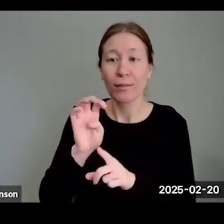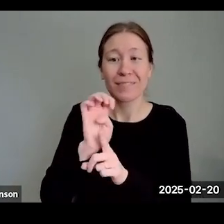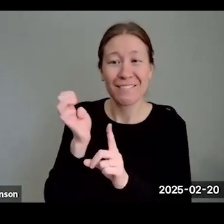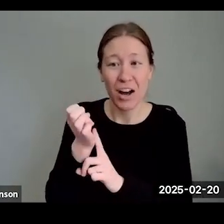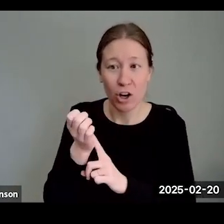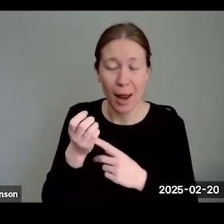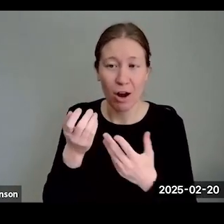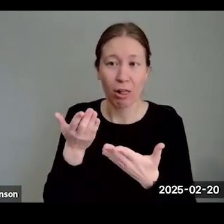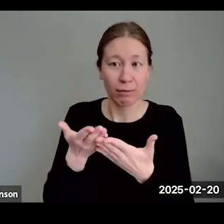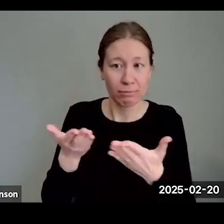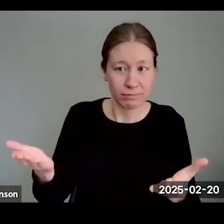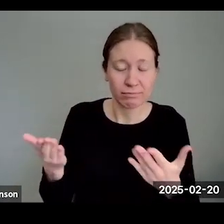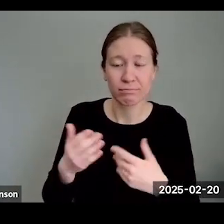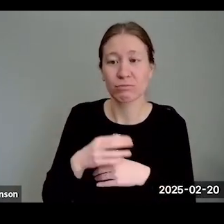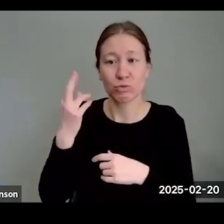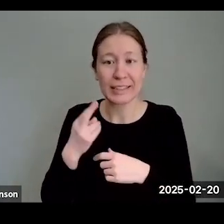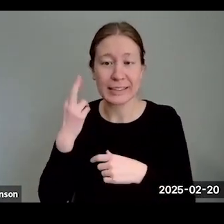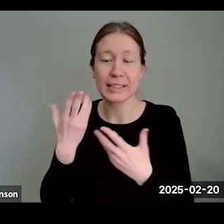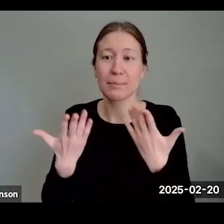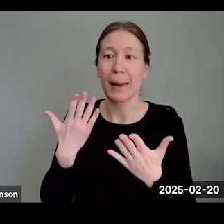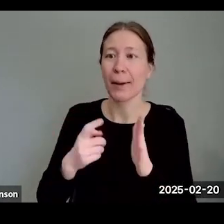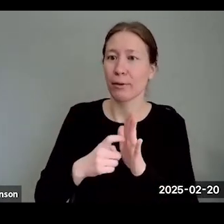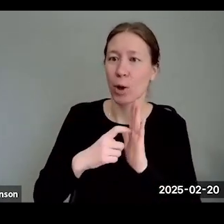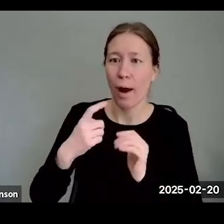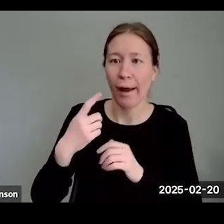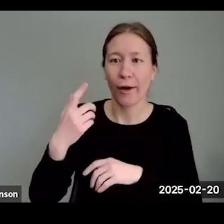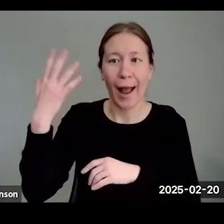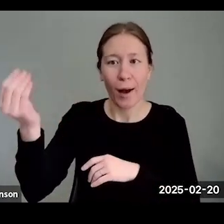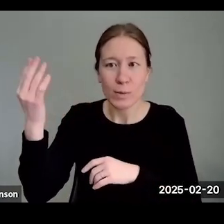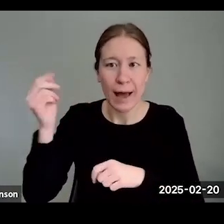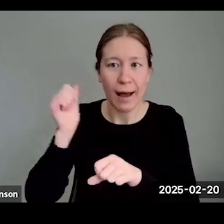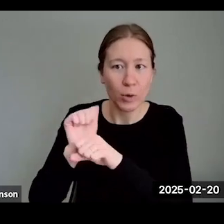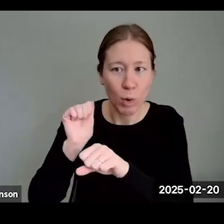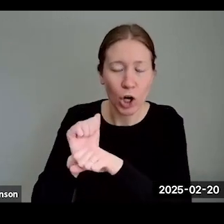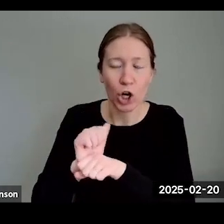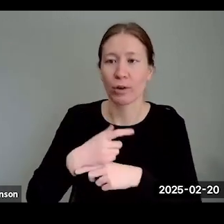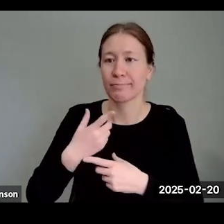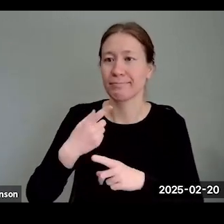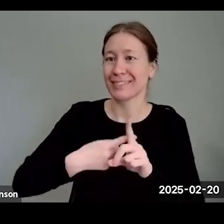Maybe, if you need to work outdoors or in places with varying temperatures.